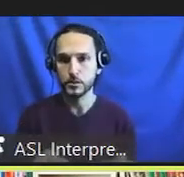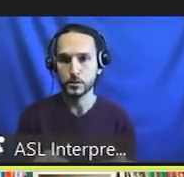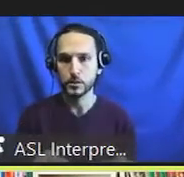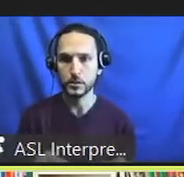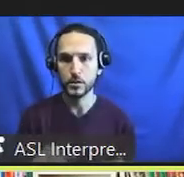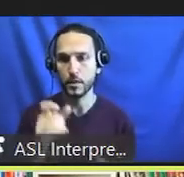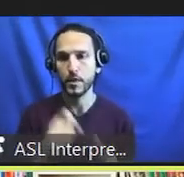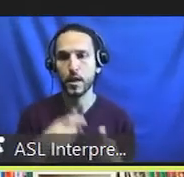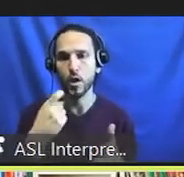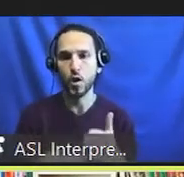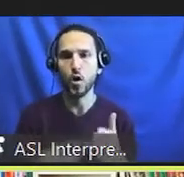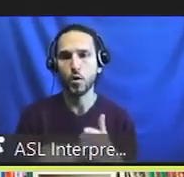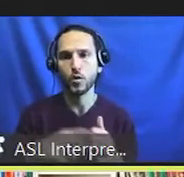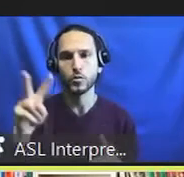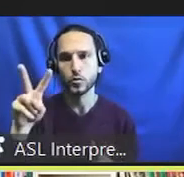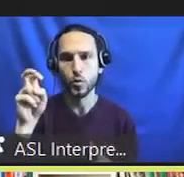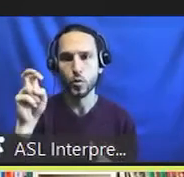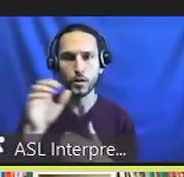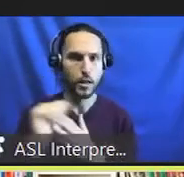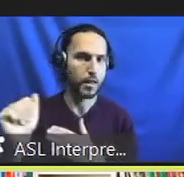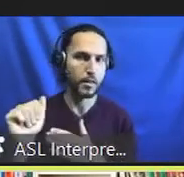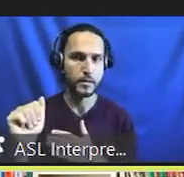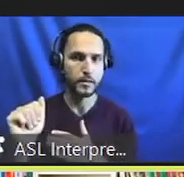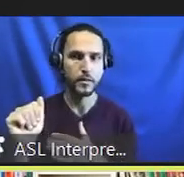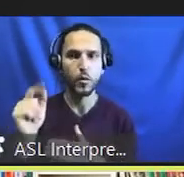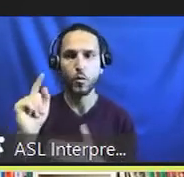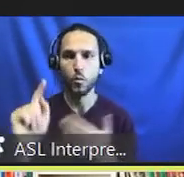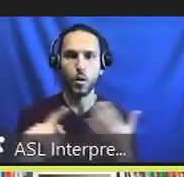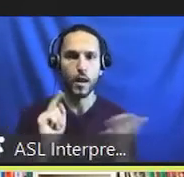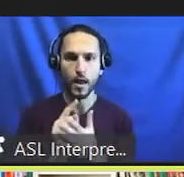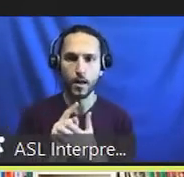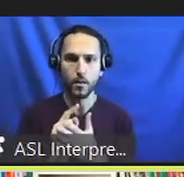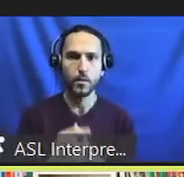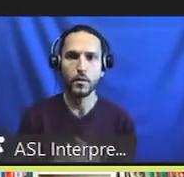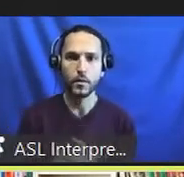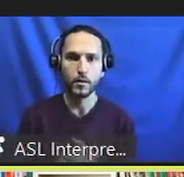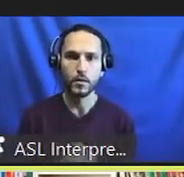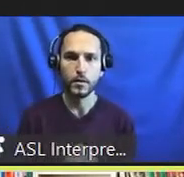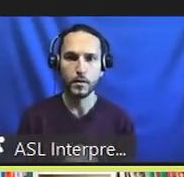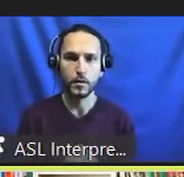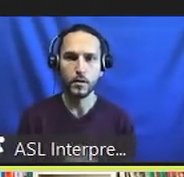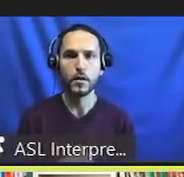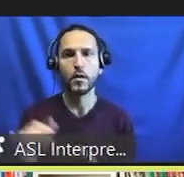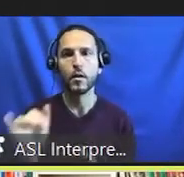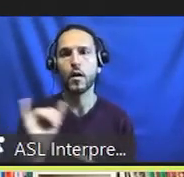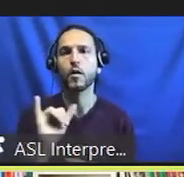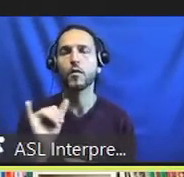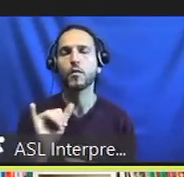cost $200 or something an hour, we're also poor quality.